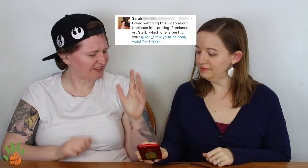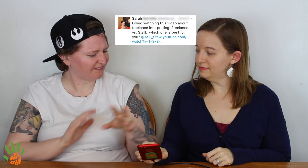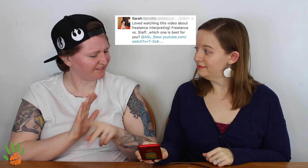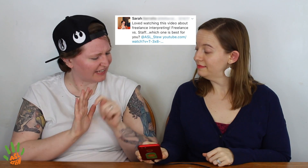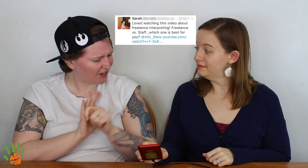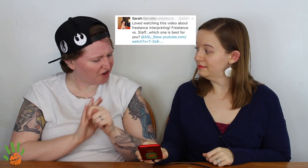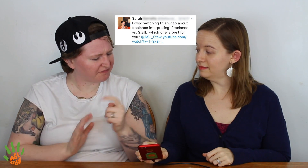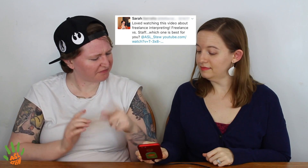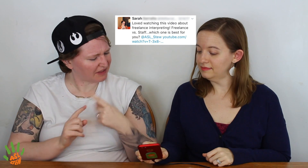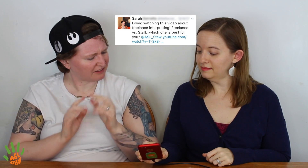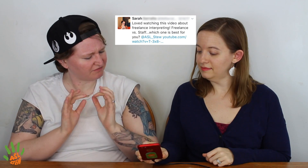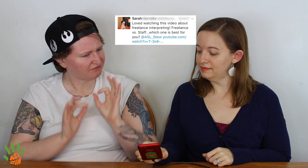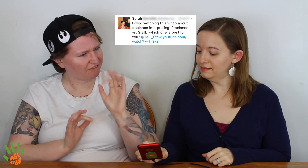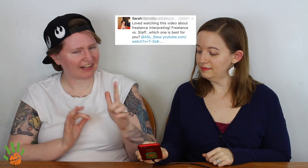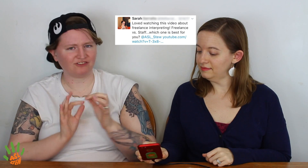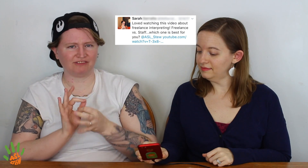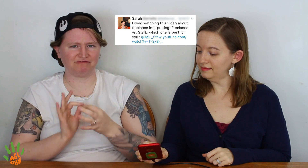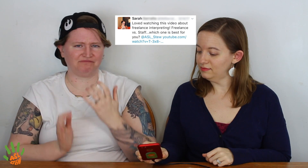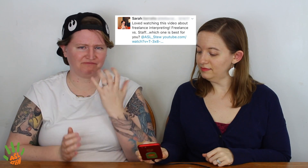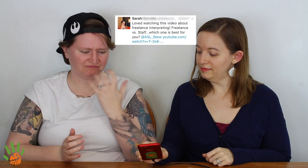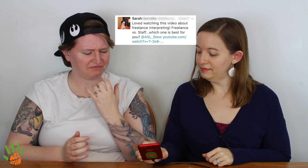"I loved watching the video about freelance interpreting.